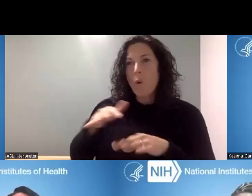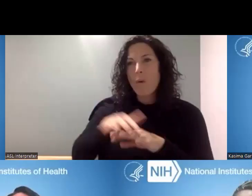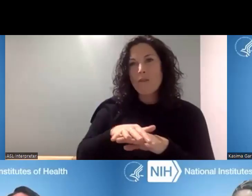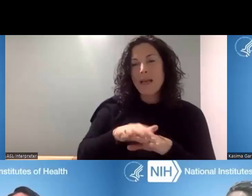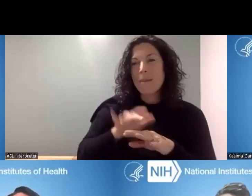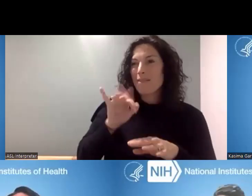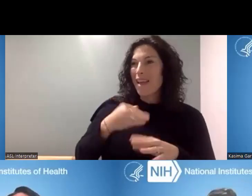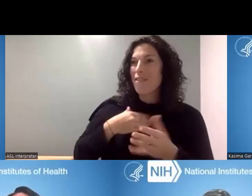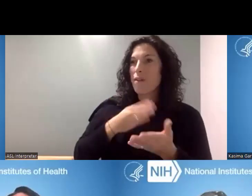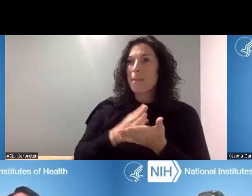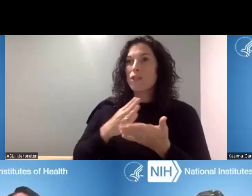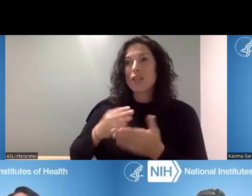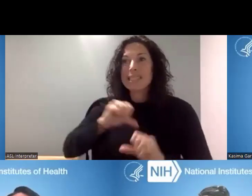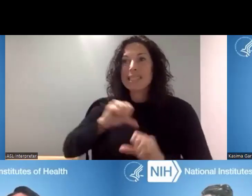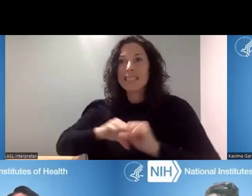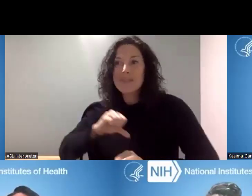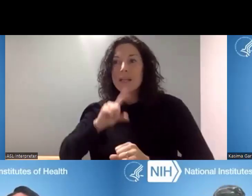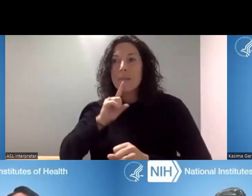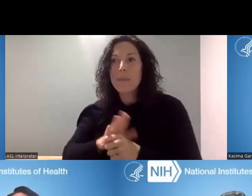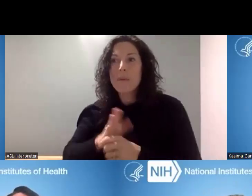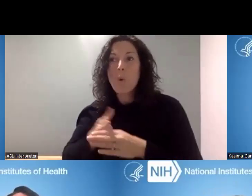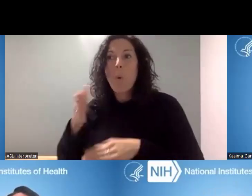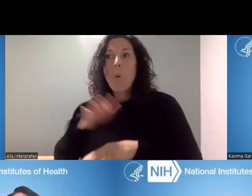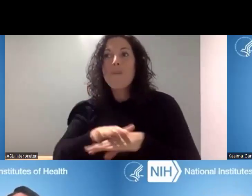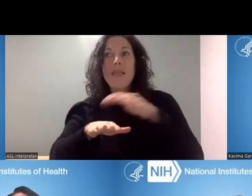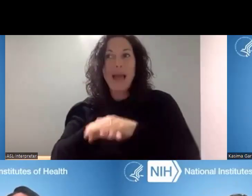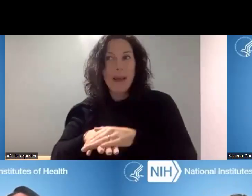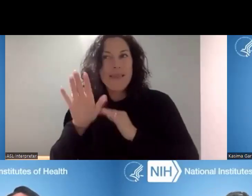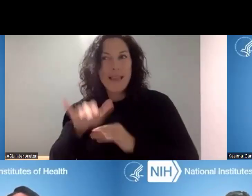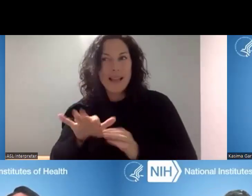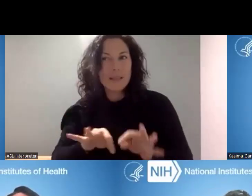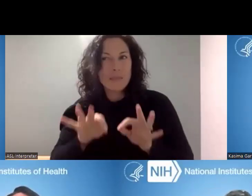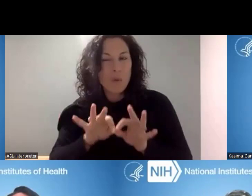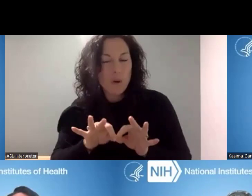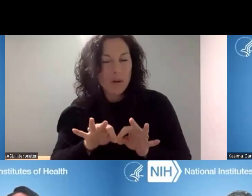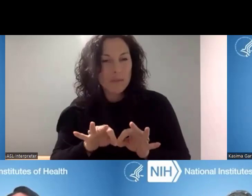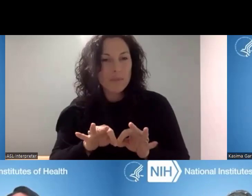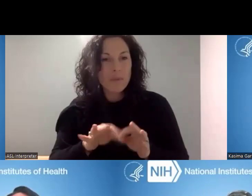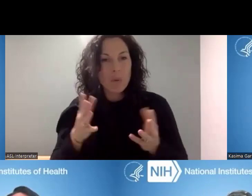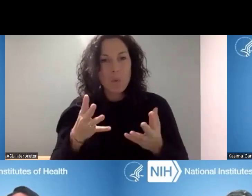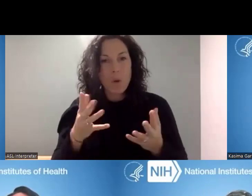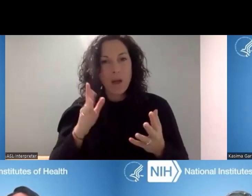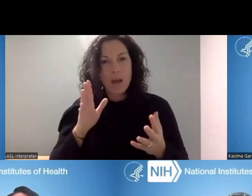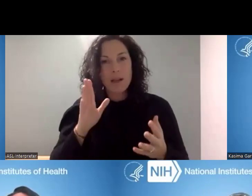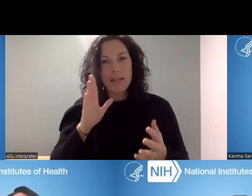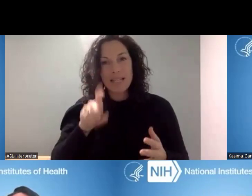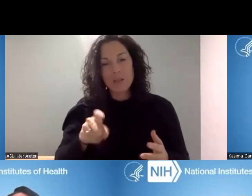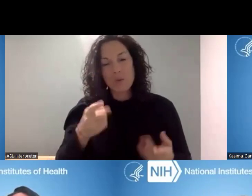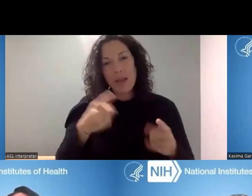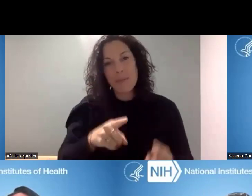scientific or commitment overlap, and what would have to happen is for NIH to do an assessment,